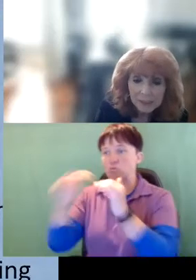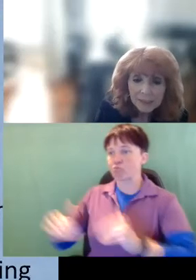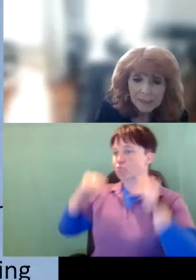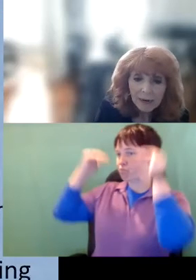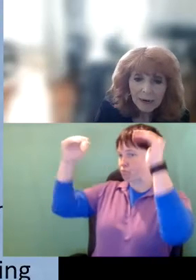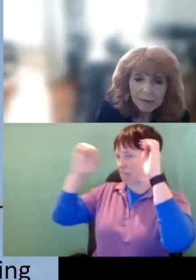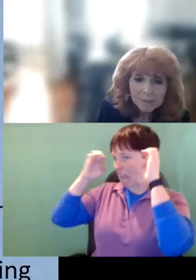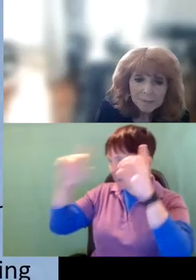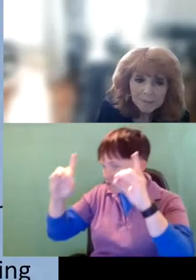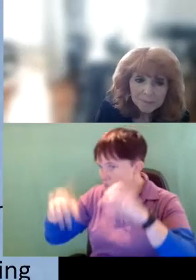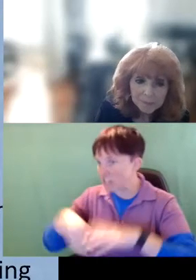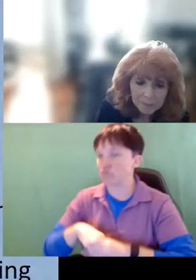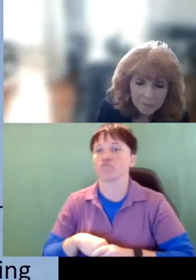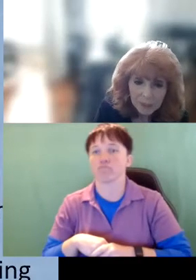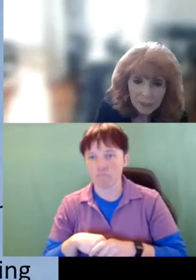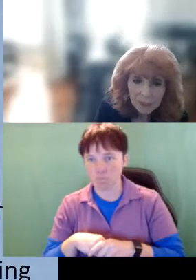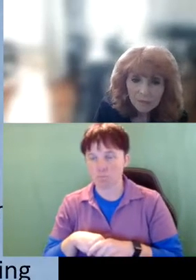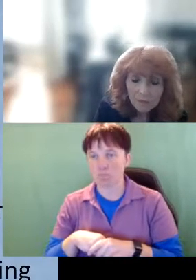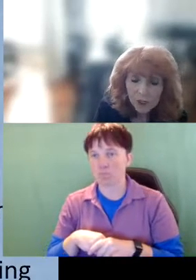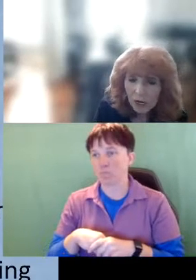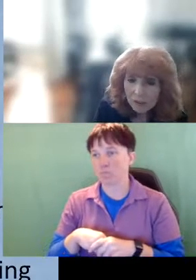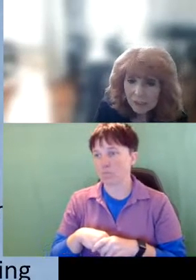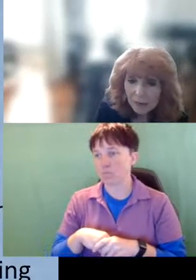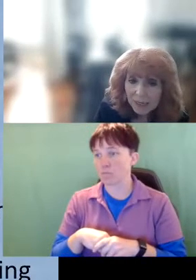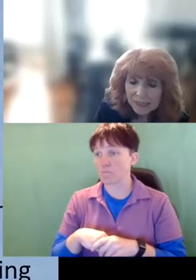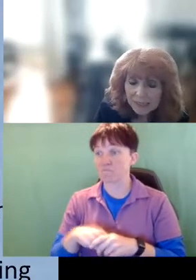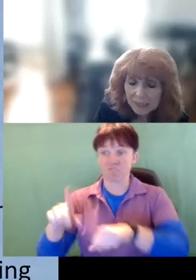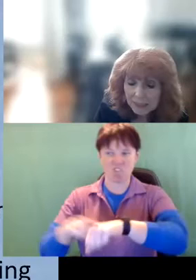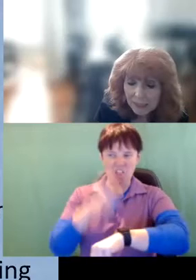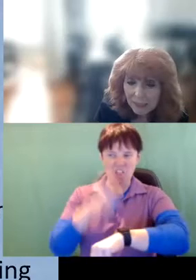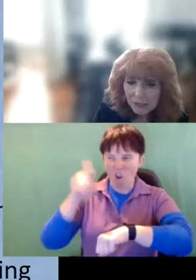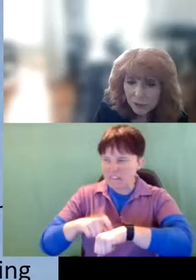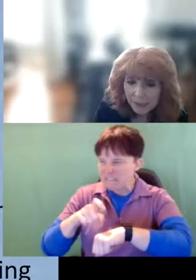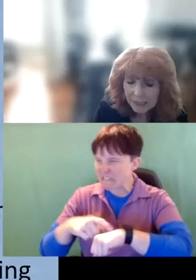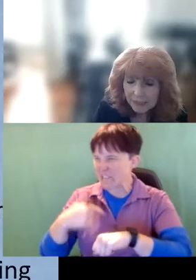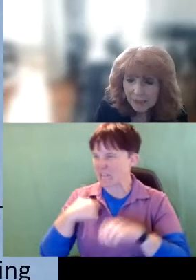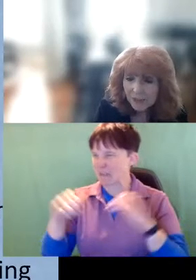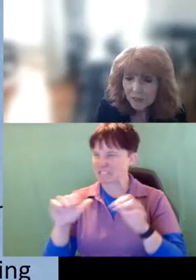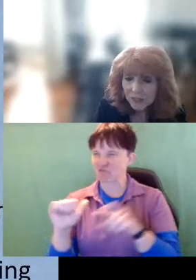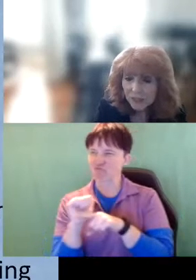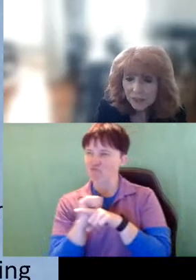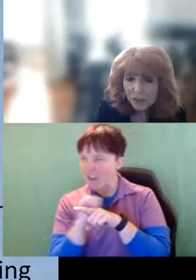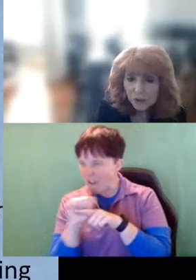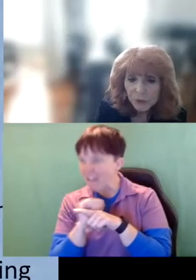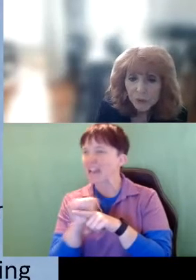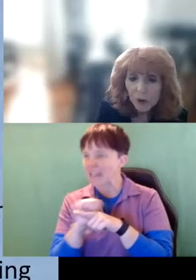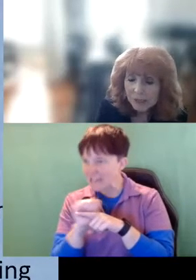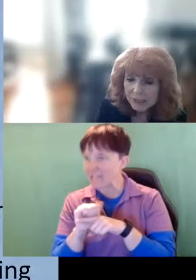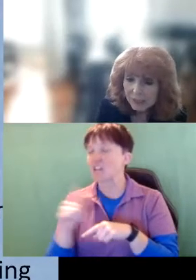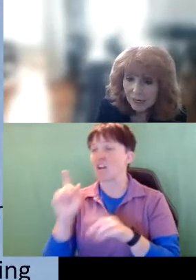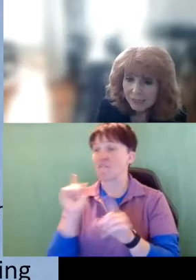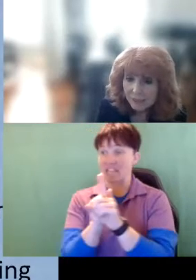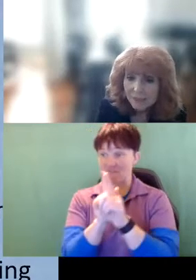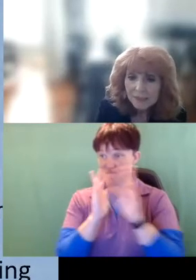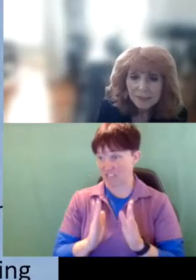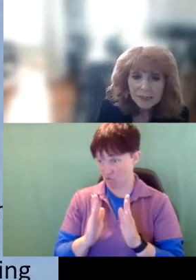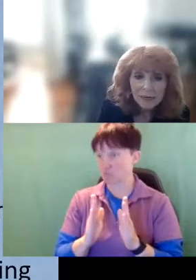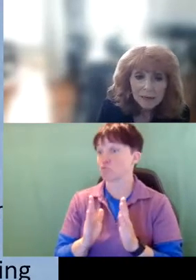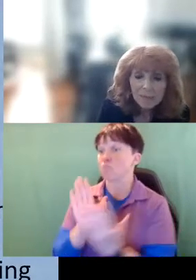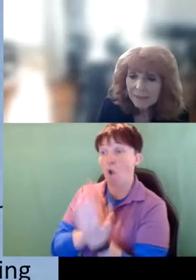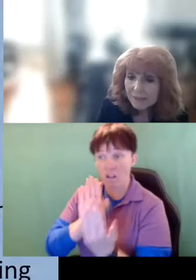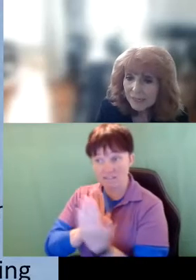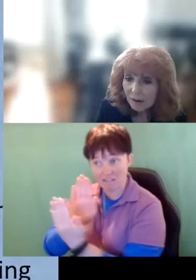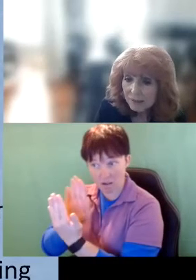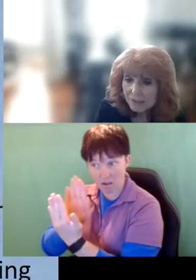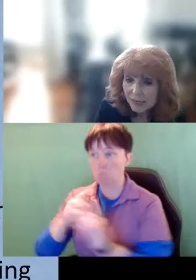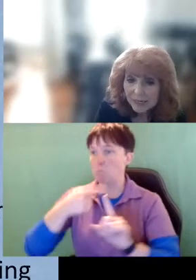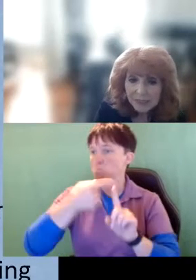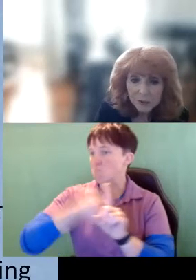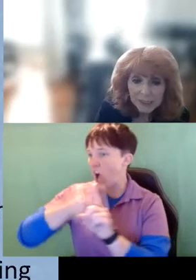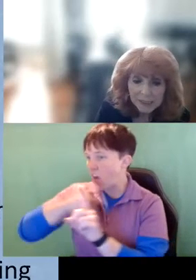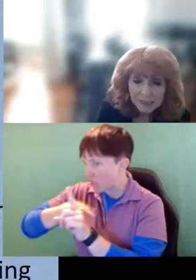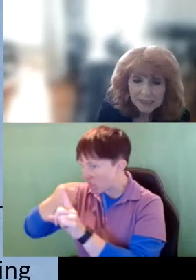Um for a long time I did a training of interveners through on site monthly on side trainings